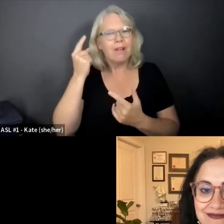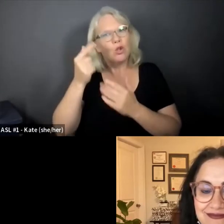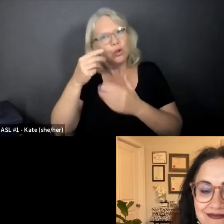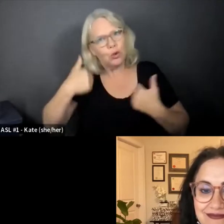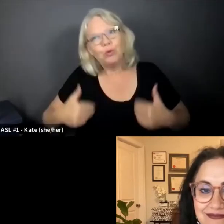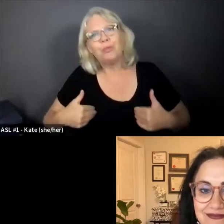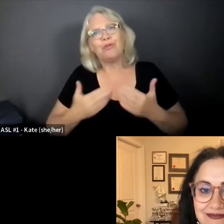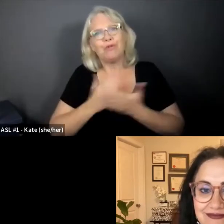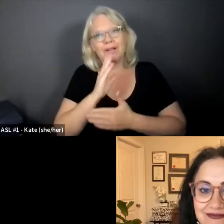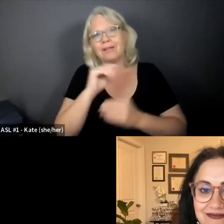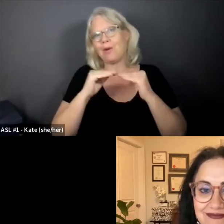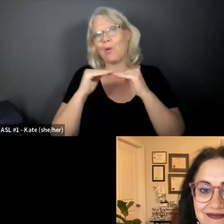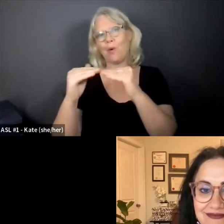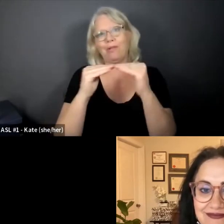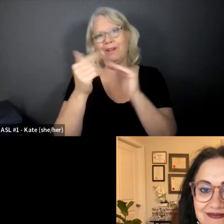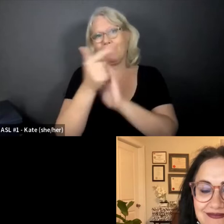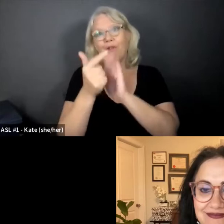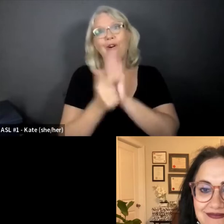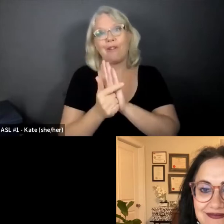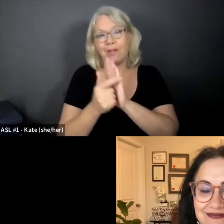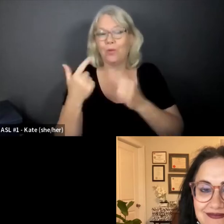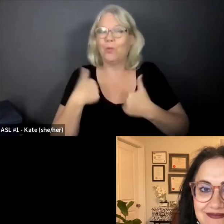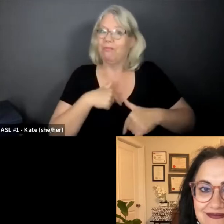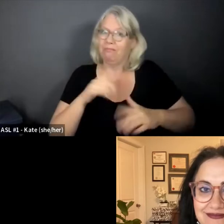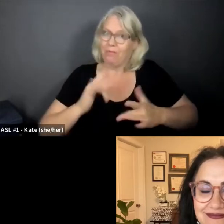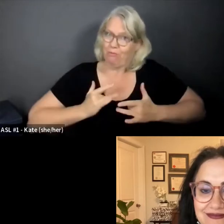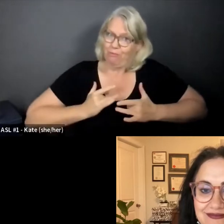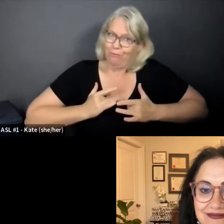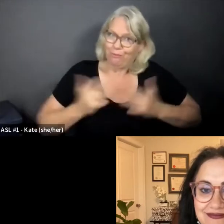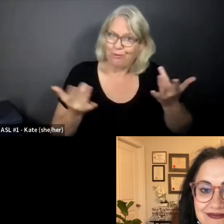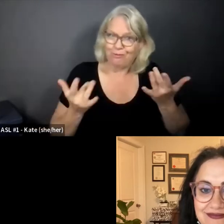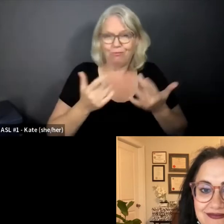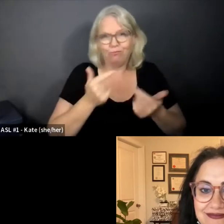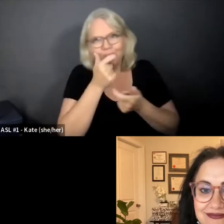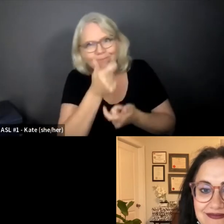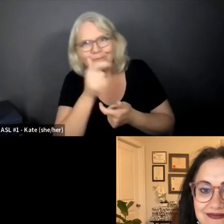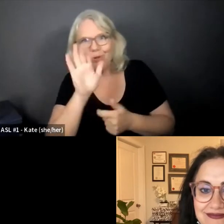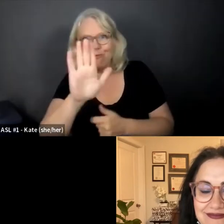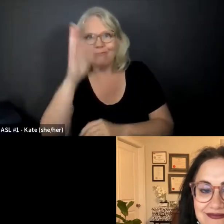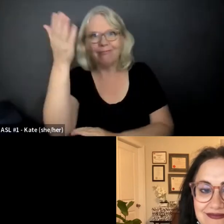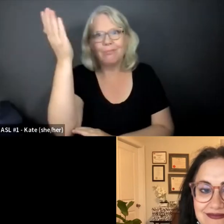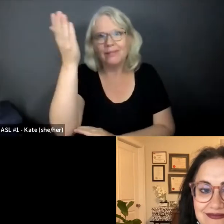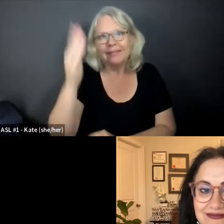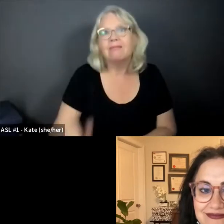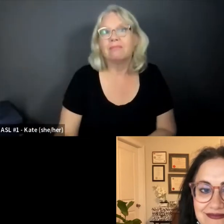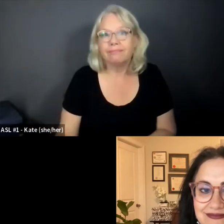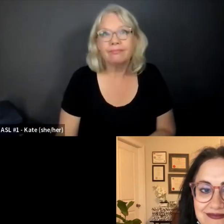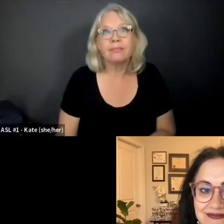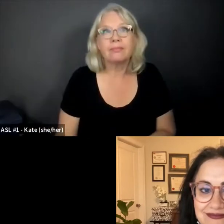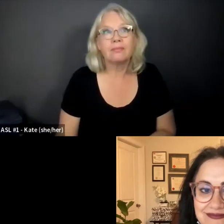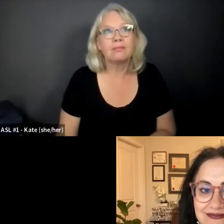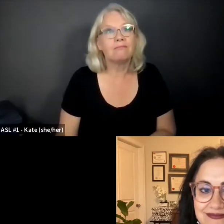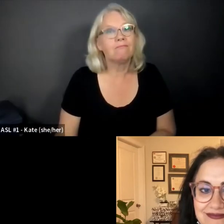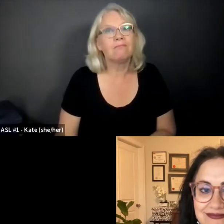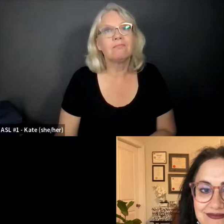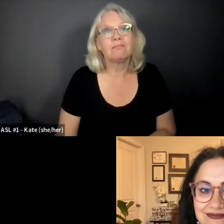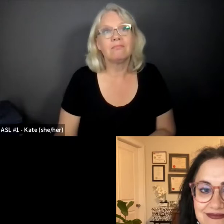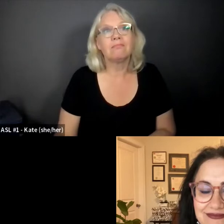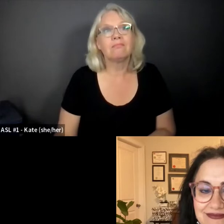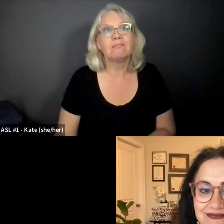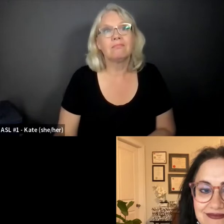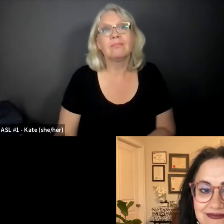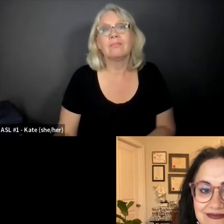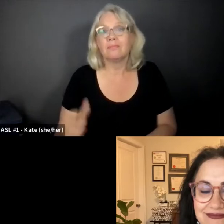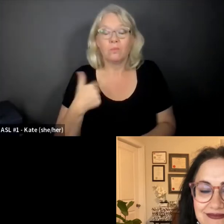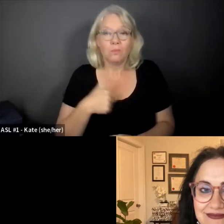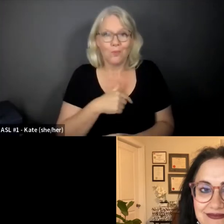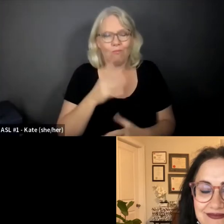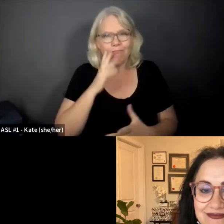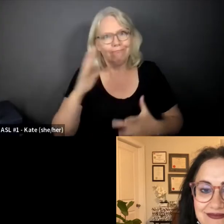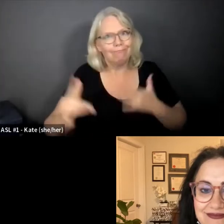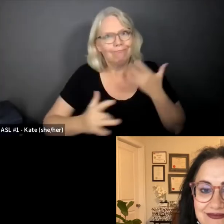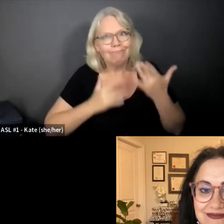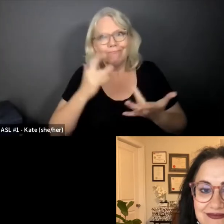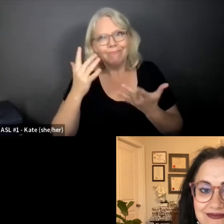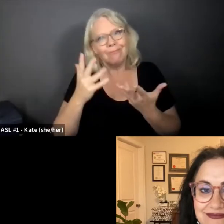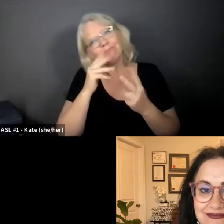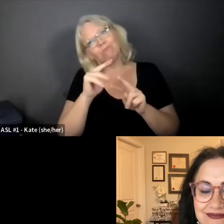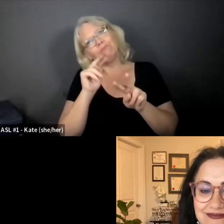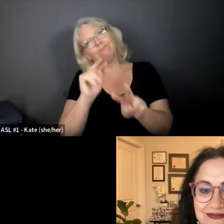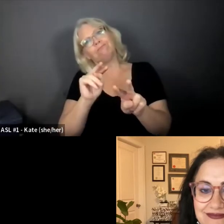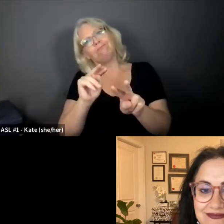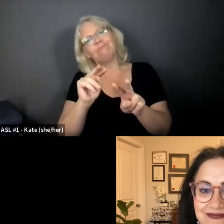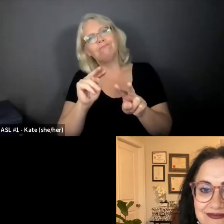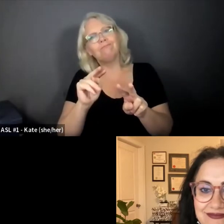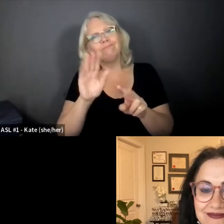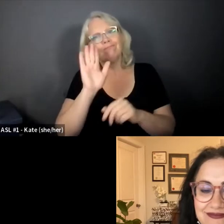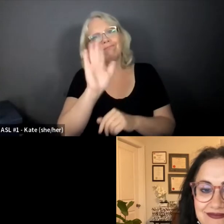AND THIS TRULY IS A TREAT TO GET TO REALLY JUST SIT BACK AND JUST LISTEN TO ENA'S REFLECTIONS